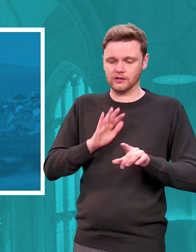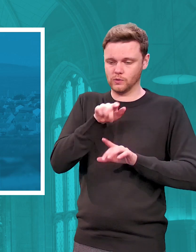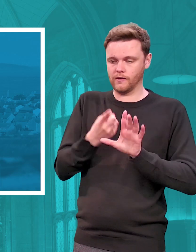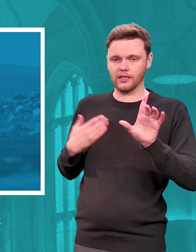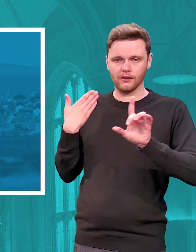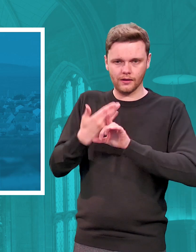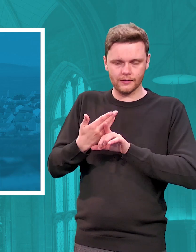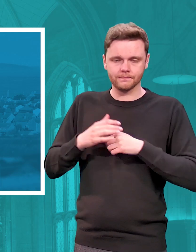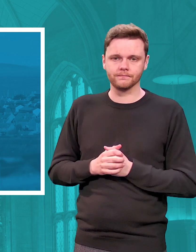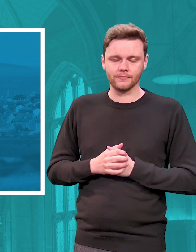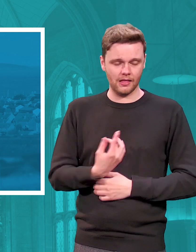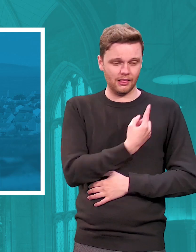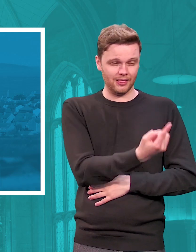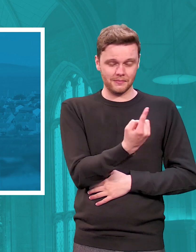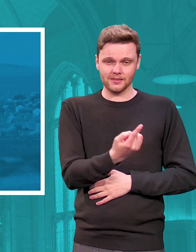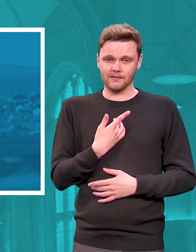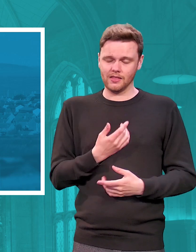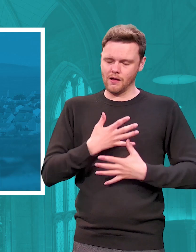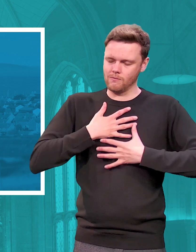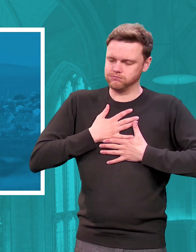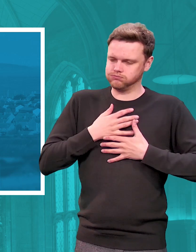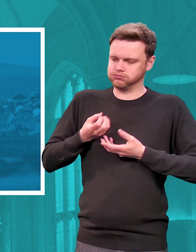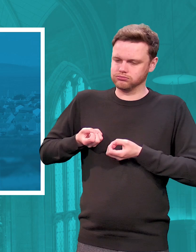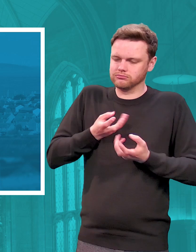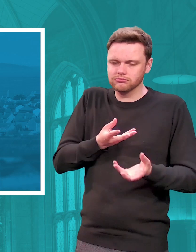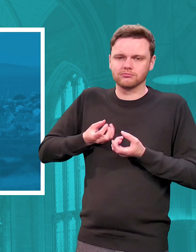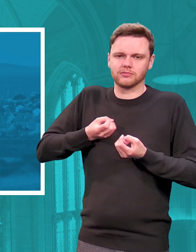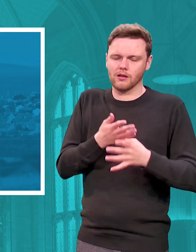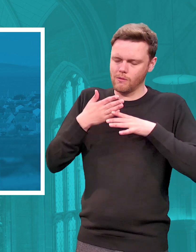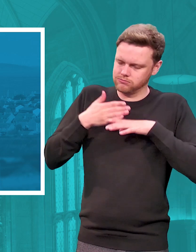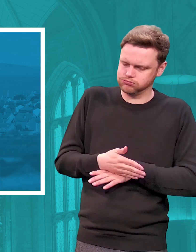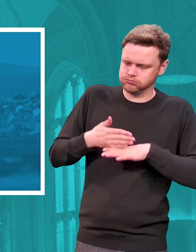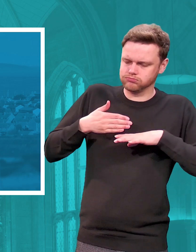They embody a passion for service which means working hard to improve the outcomes